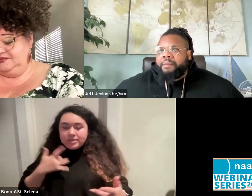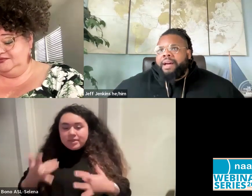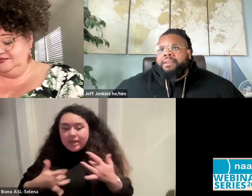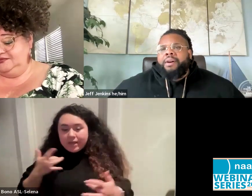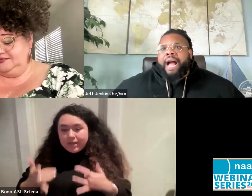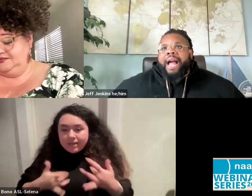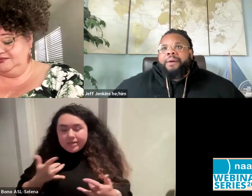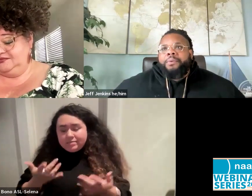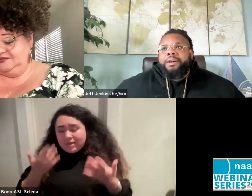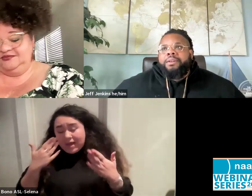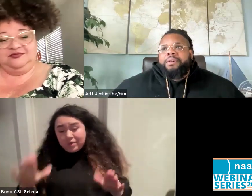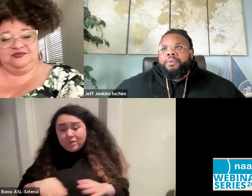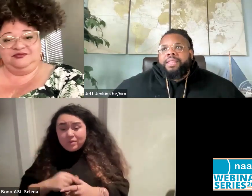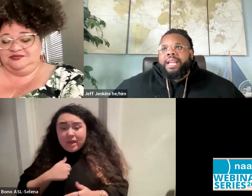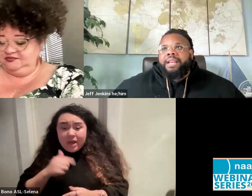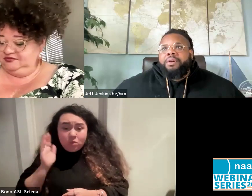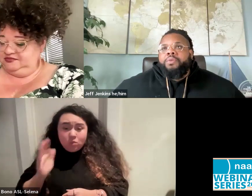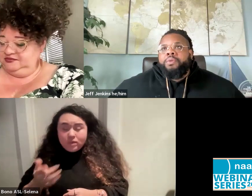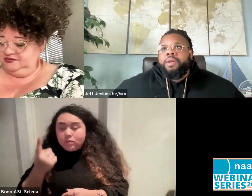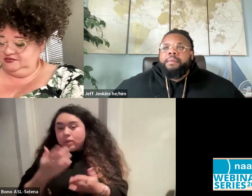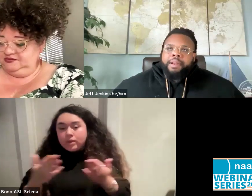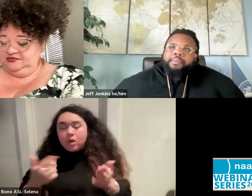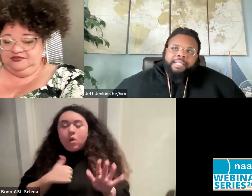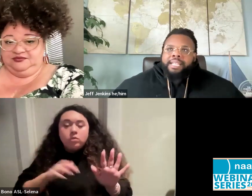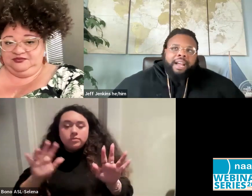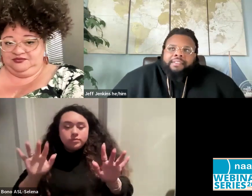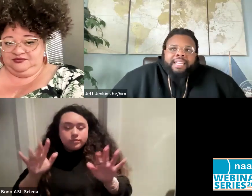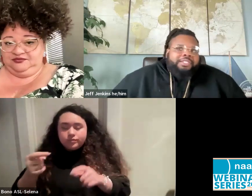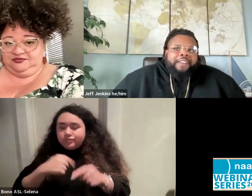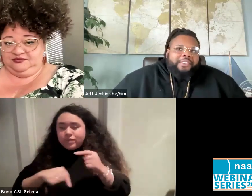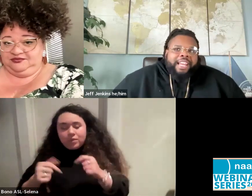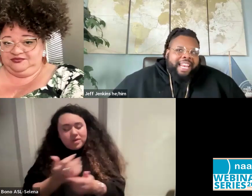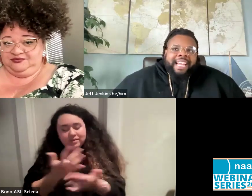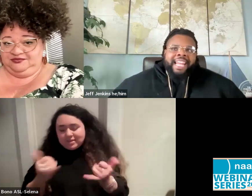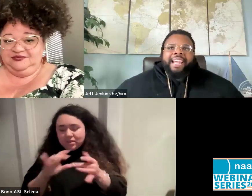but I don't know, I will. The one thing I do but is still everything is travel related, like